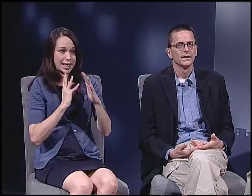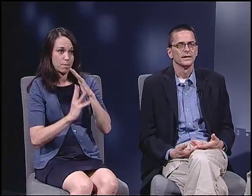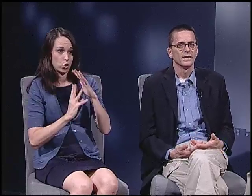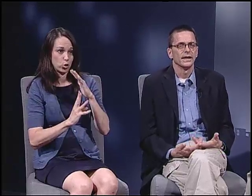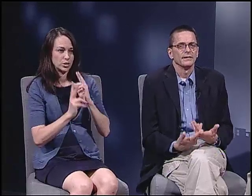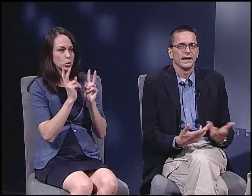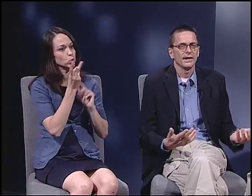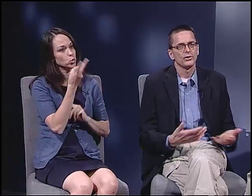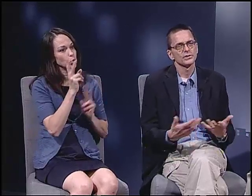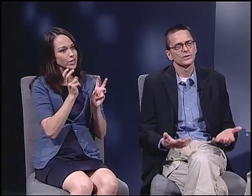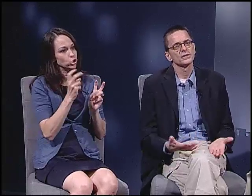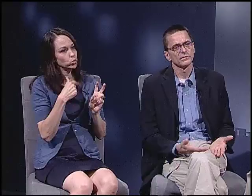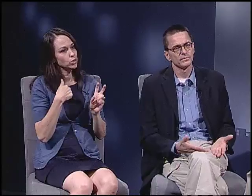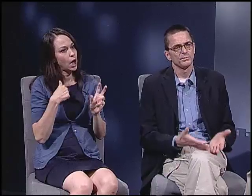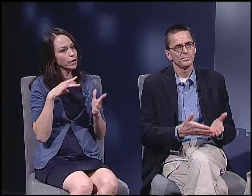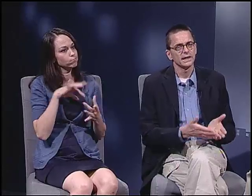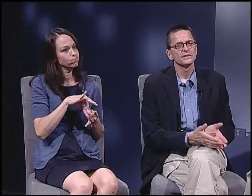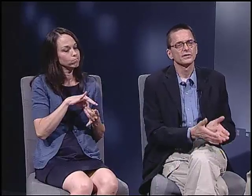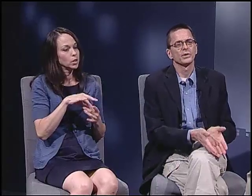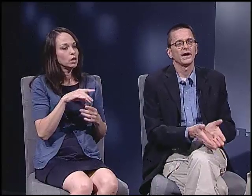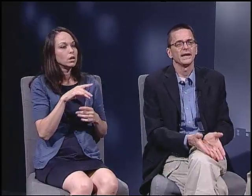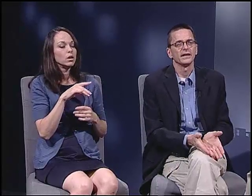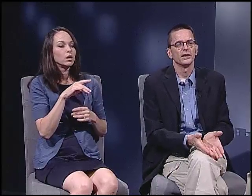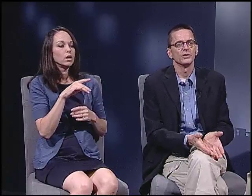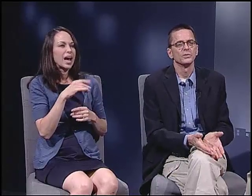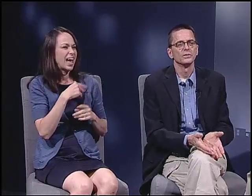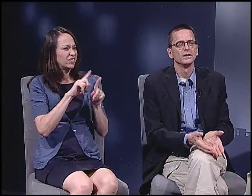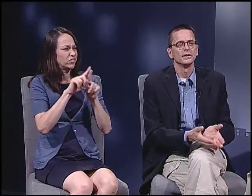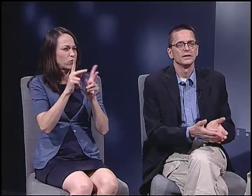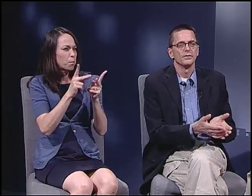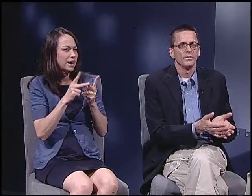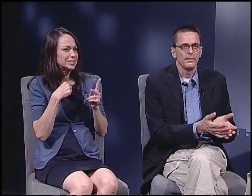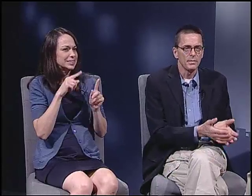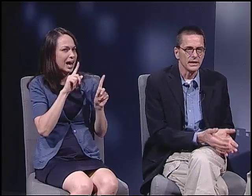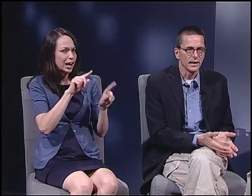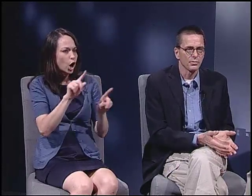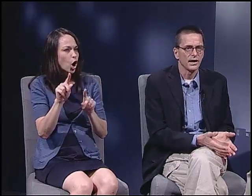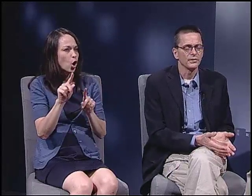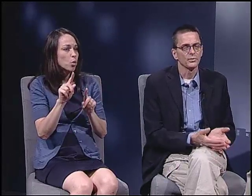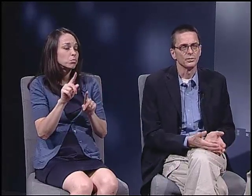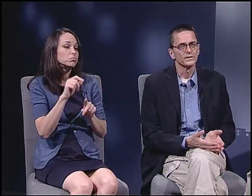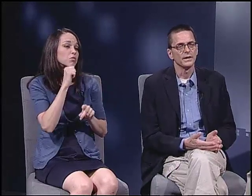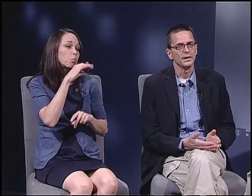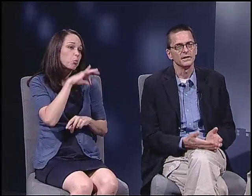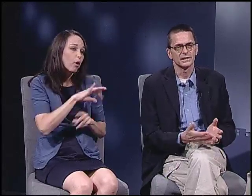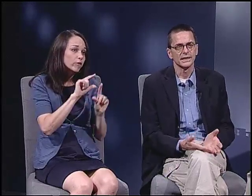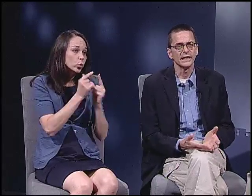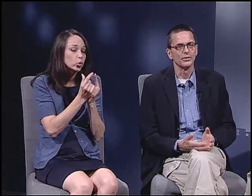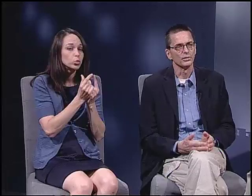I have all sorts of places where I go, they may be nonprofit groups, they may be study groups,